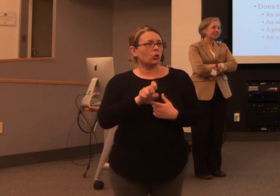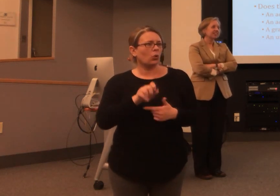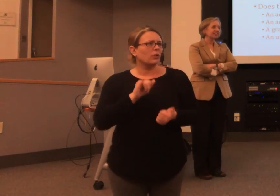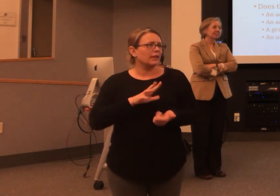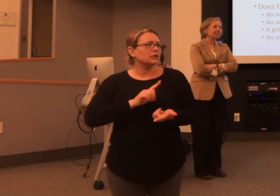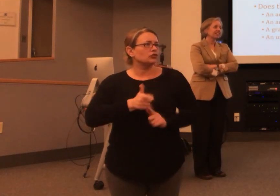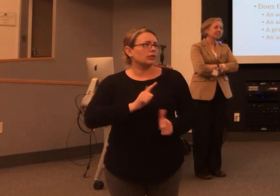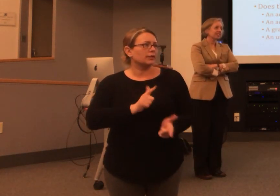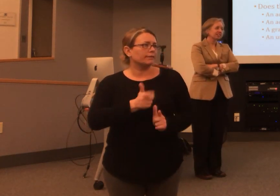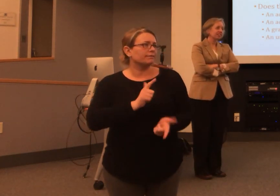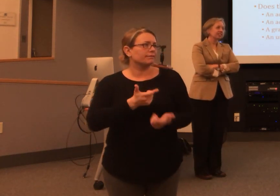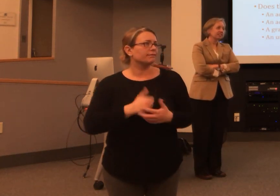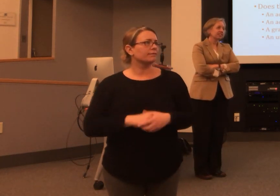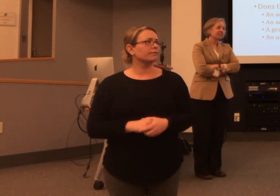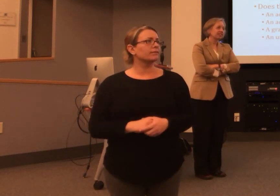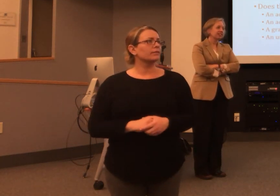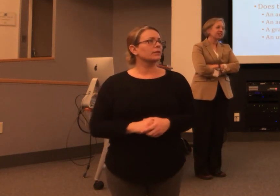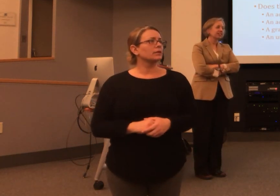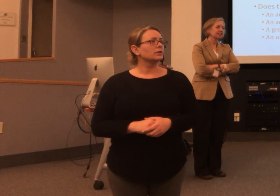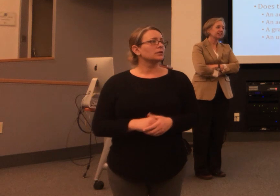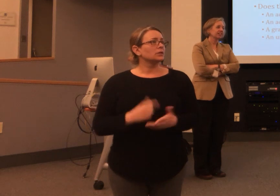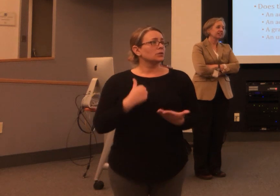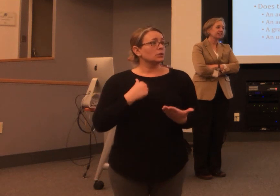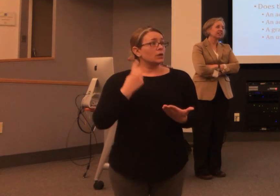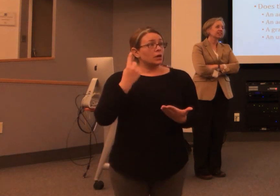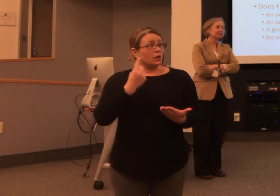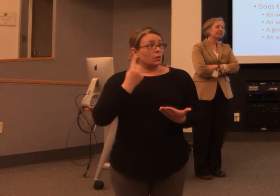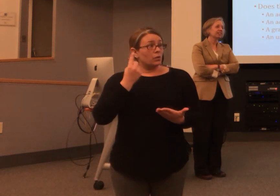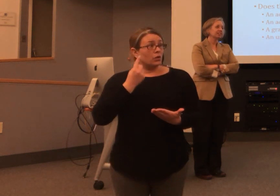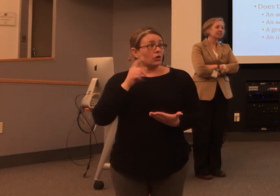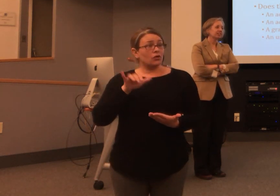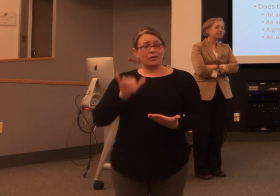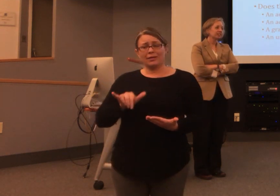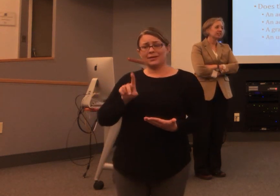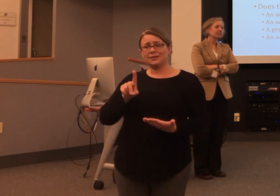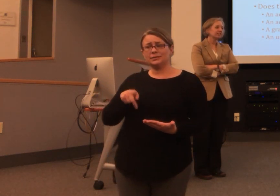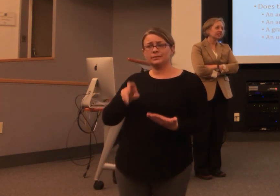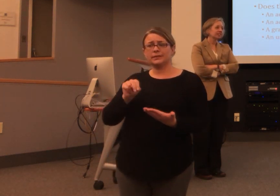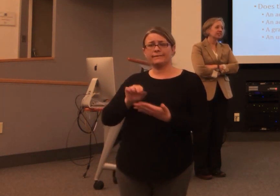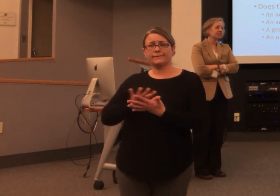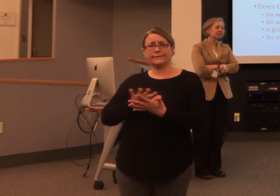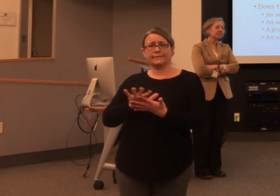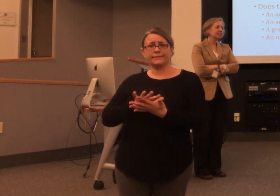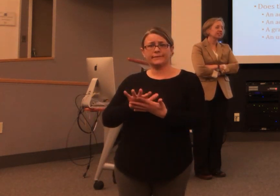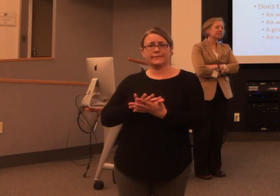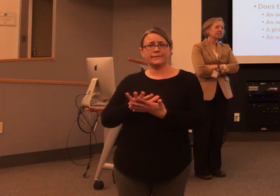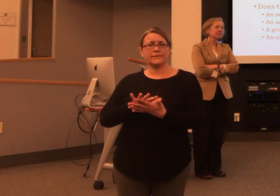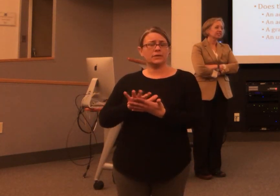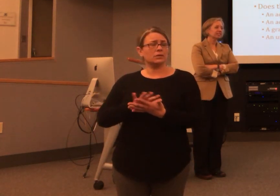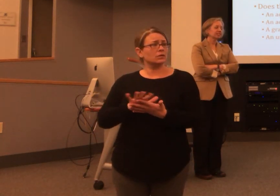and I'm wondering is that film which is a nine minute film, if we were to clip these segments,